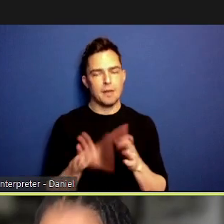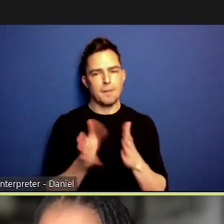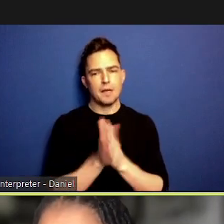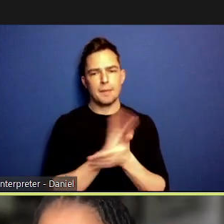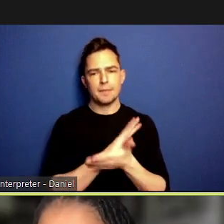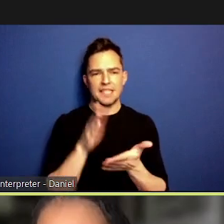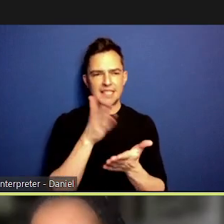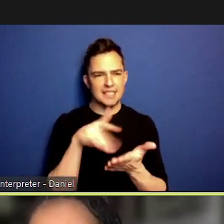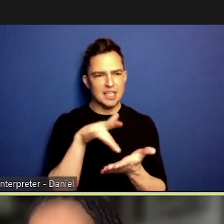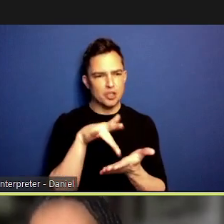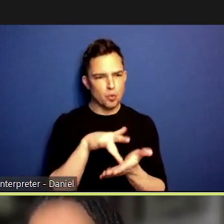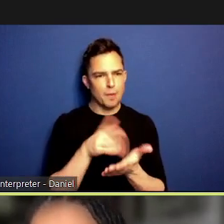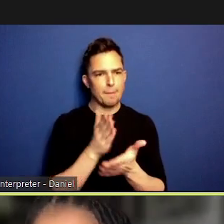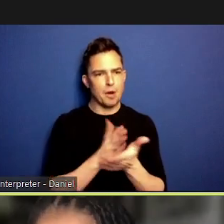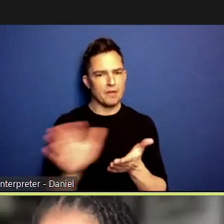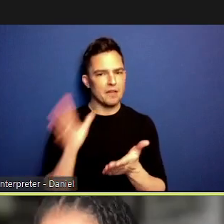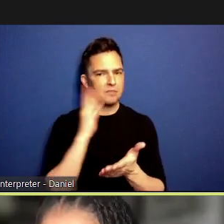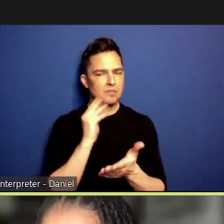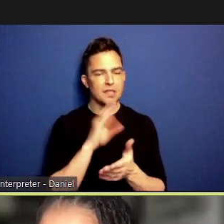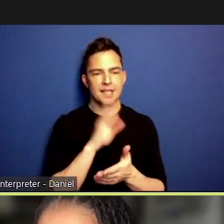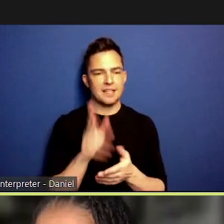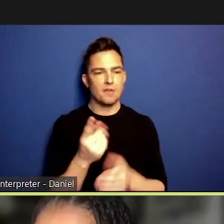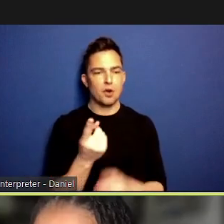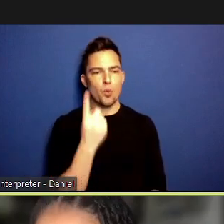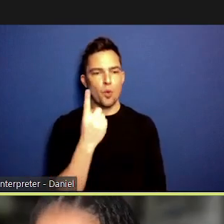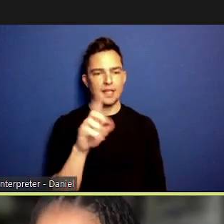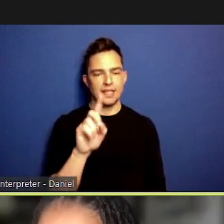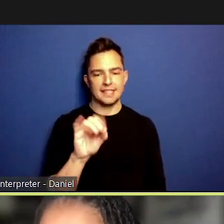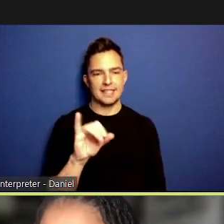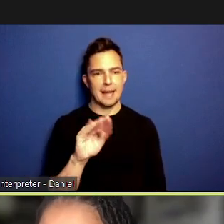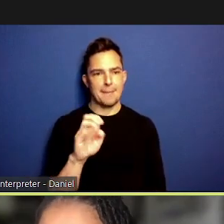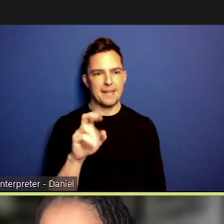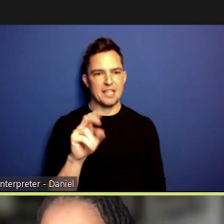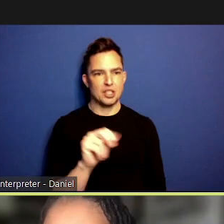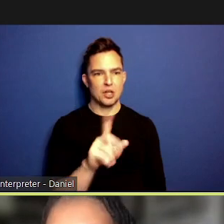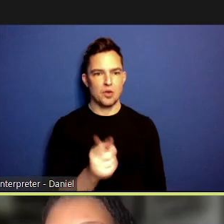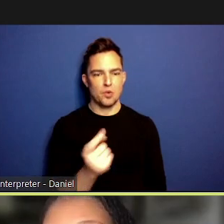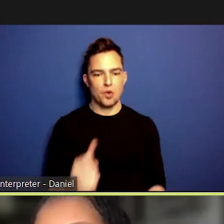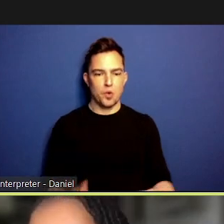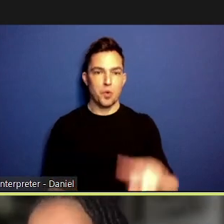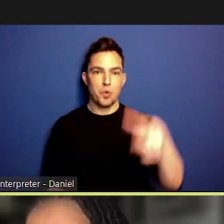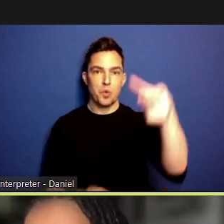experience. It's never one-dimensional or monolithic. And for black youths who find